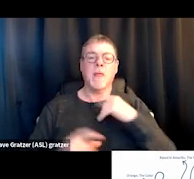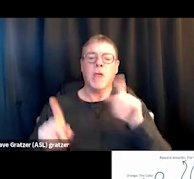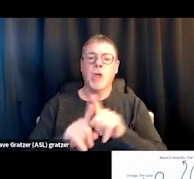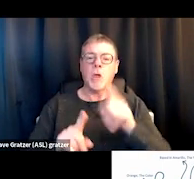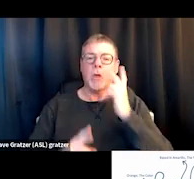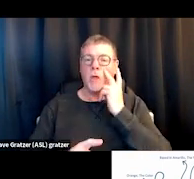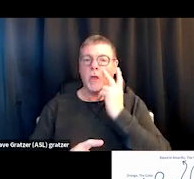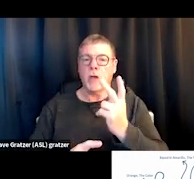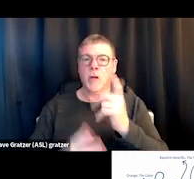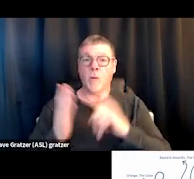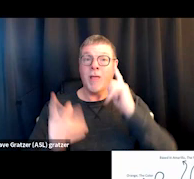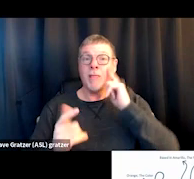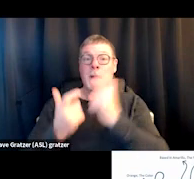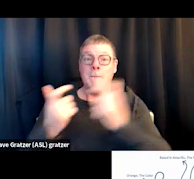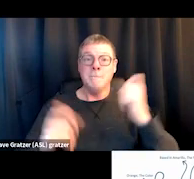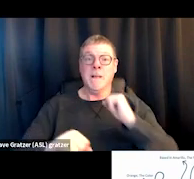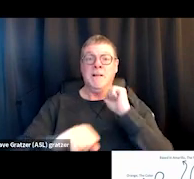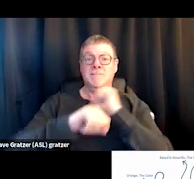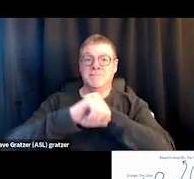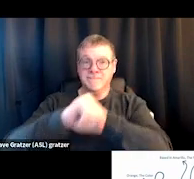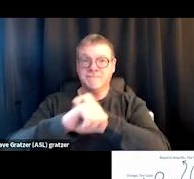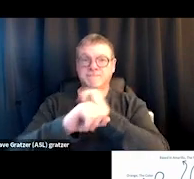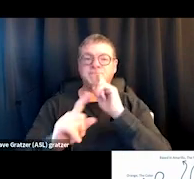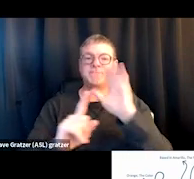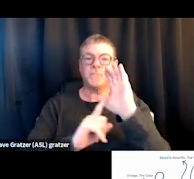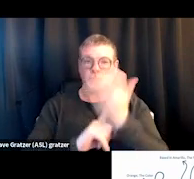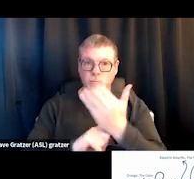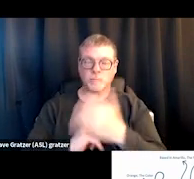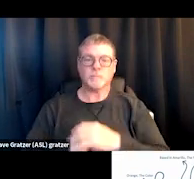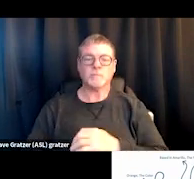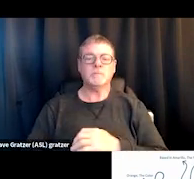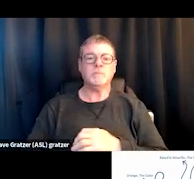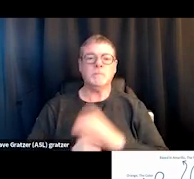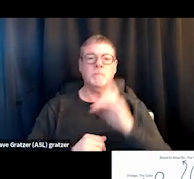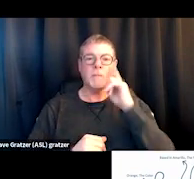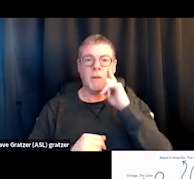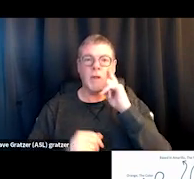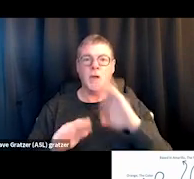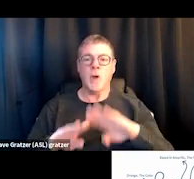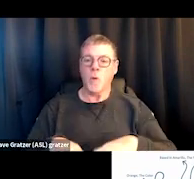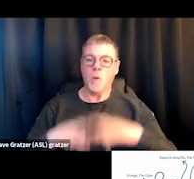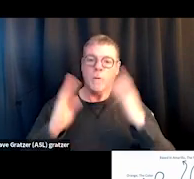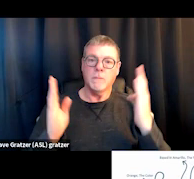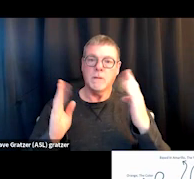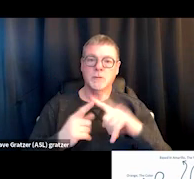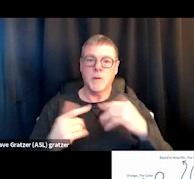was going to be one of the biggest hurdles, which was the cultural hurdle. And I thought that there was an openness to have recovery support services